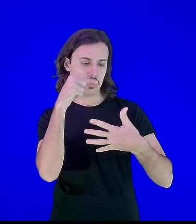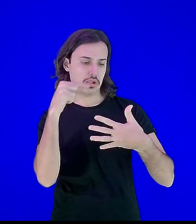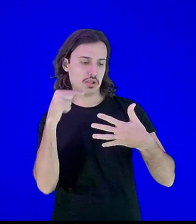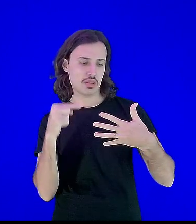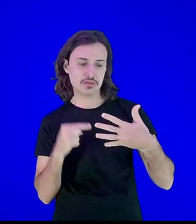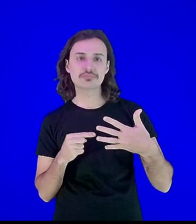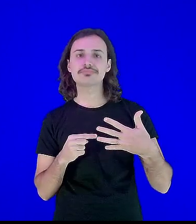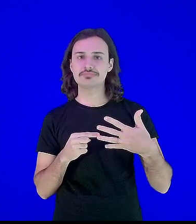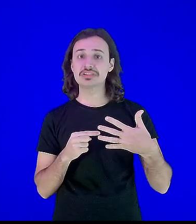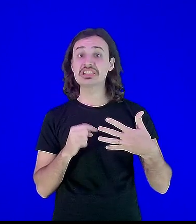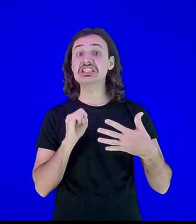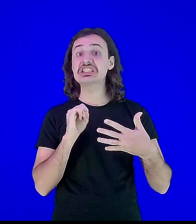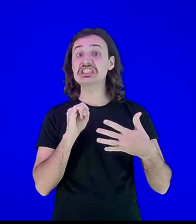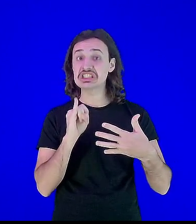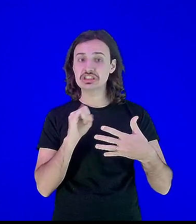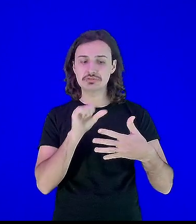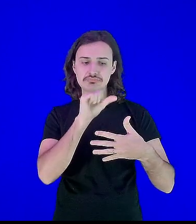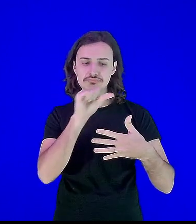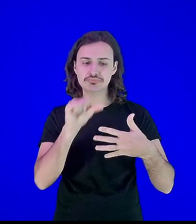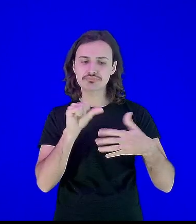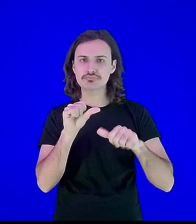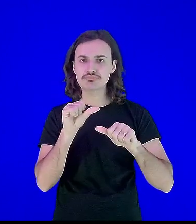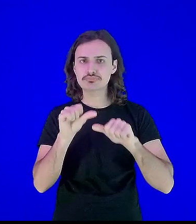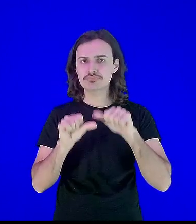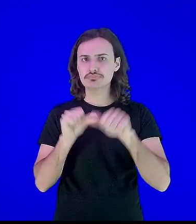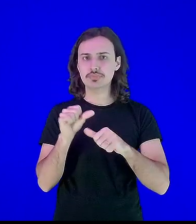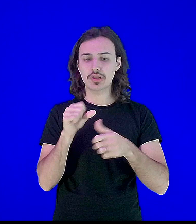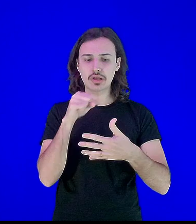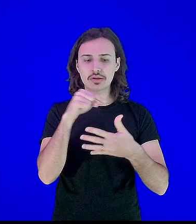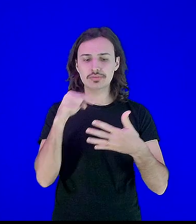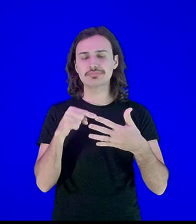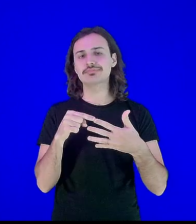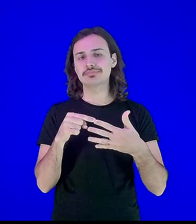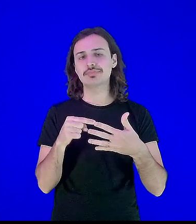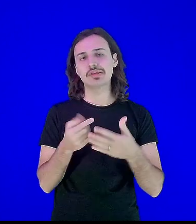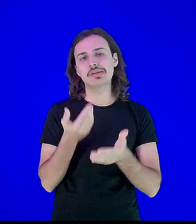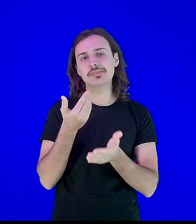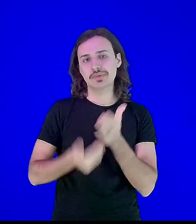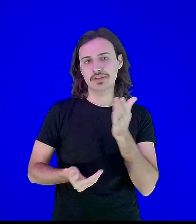and, if I change my profile, my data will also change